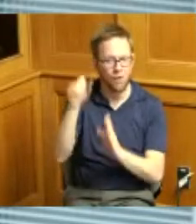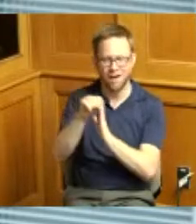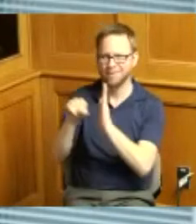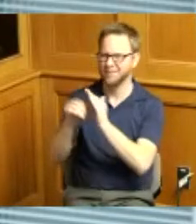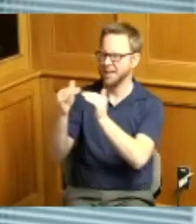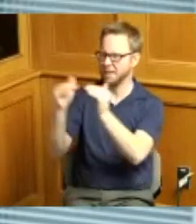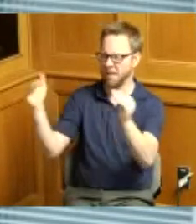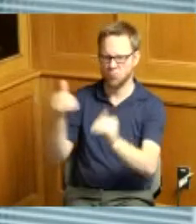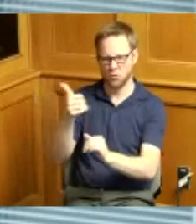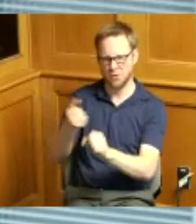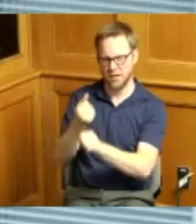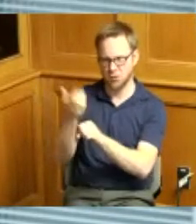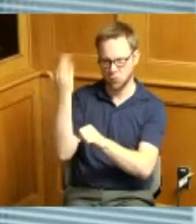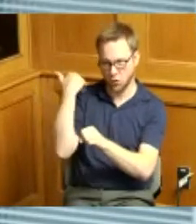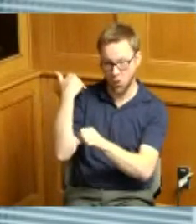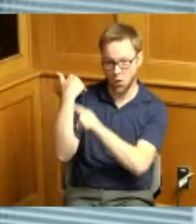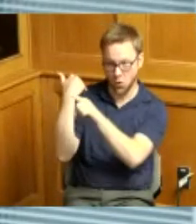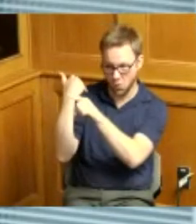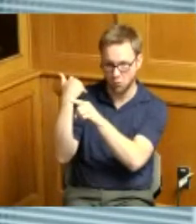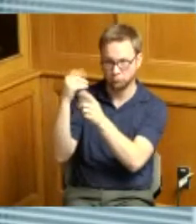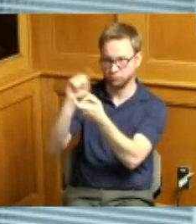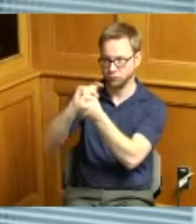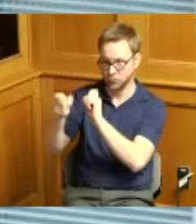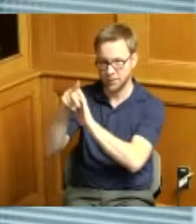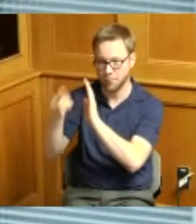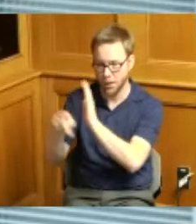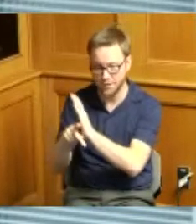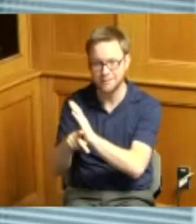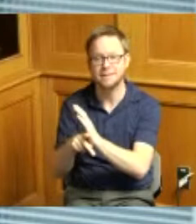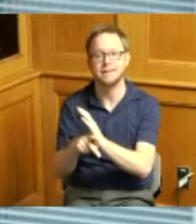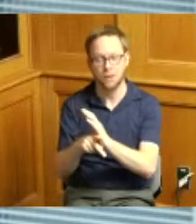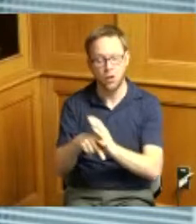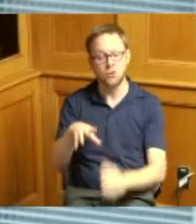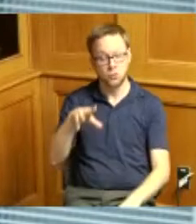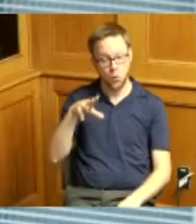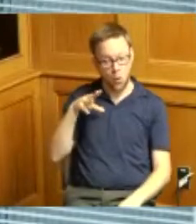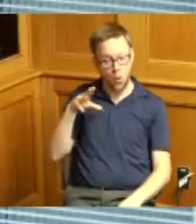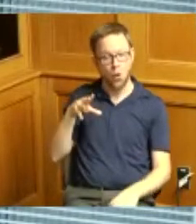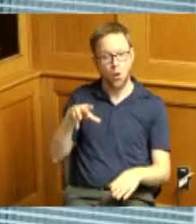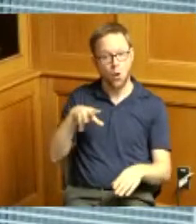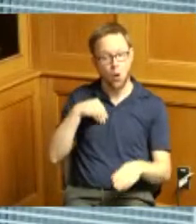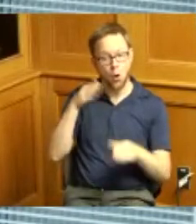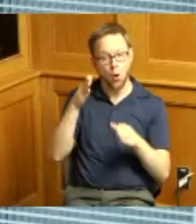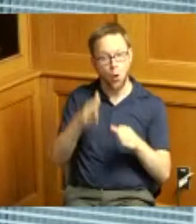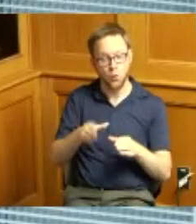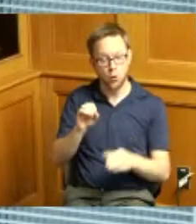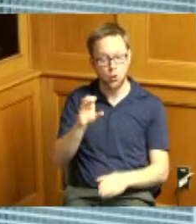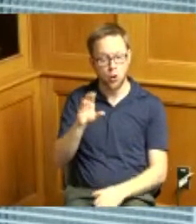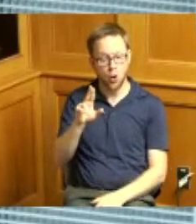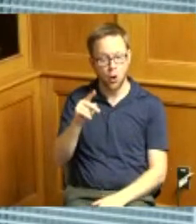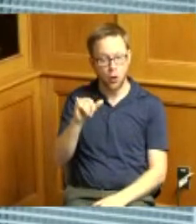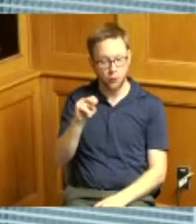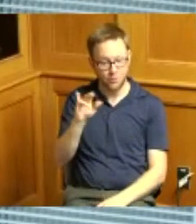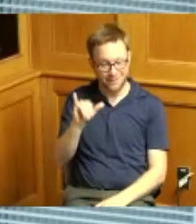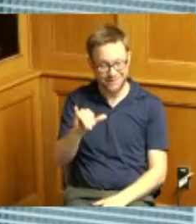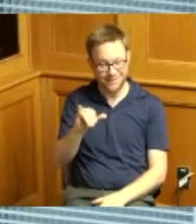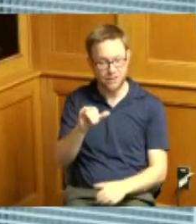10 years ago are not eligible for owner occupancy credits or non-business tax credits and those